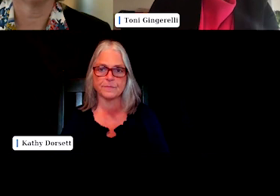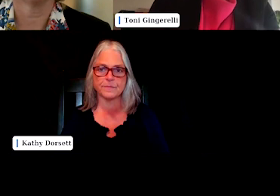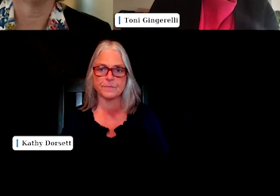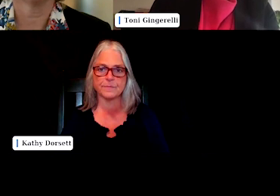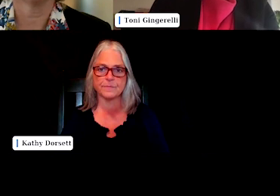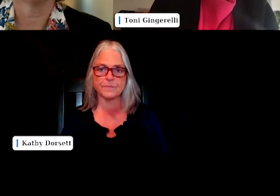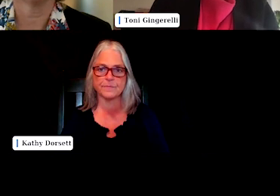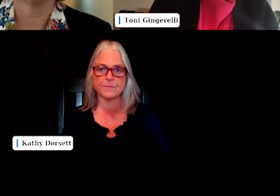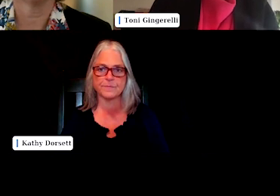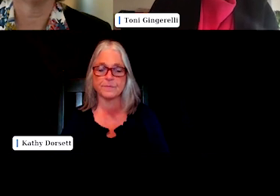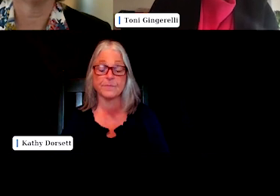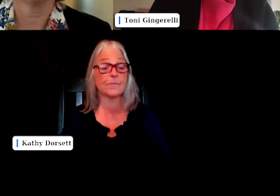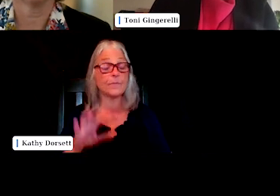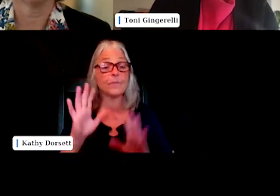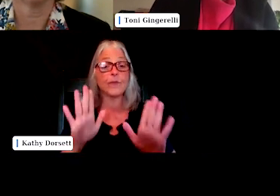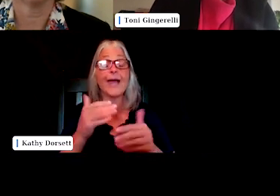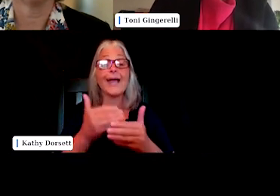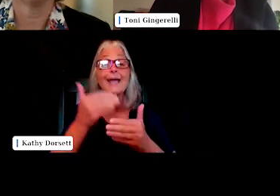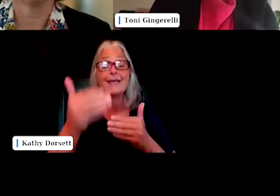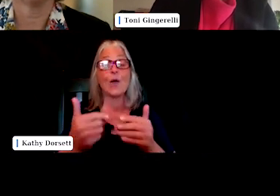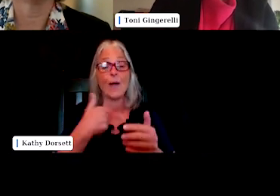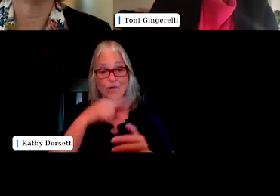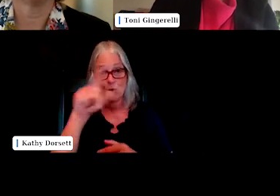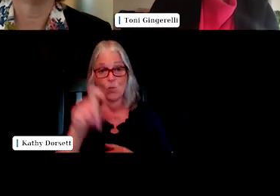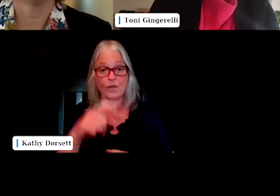Great. So next, we actually have a question for Deb.